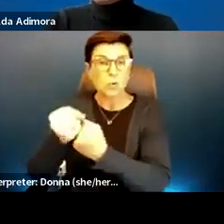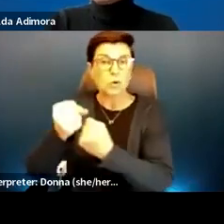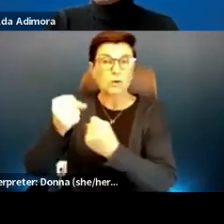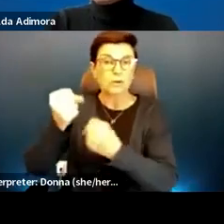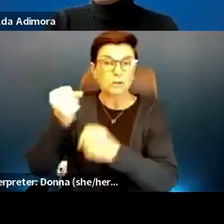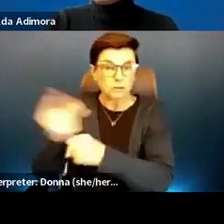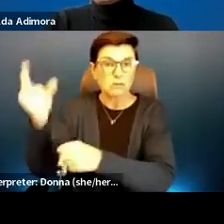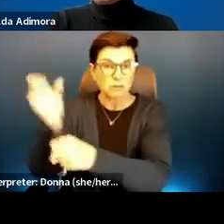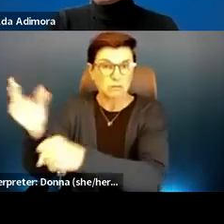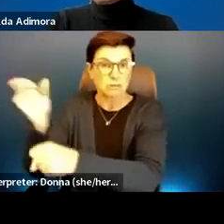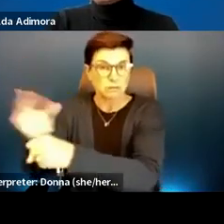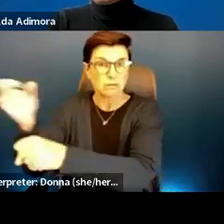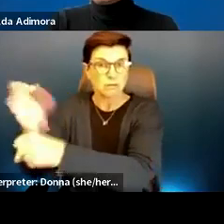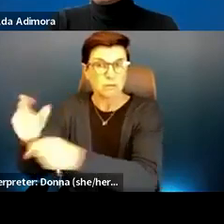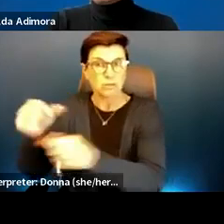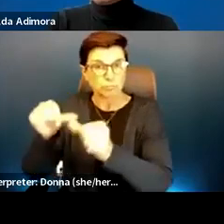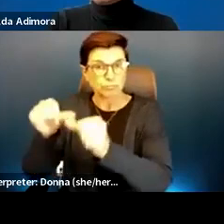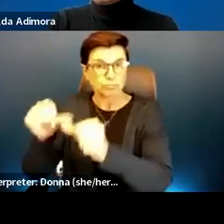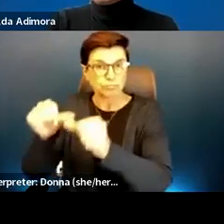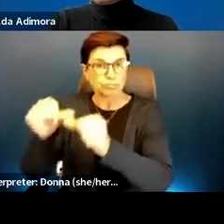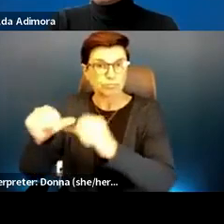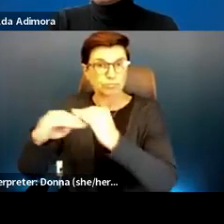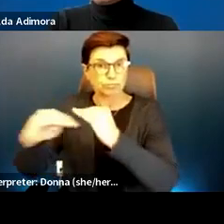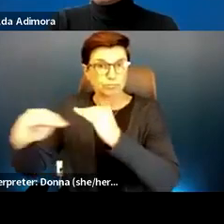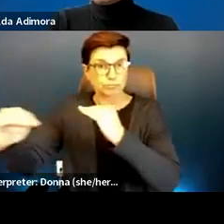to keep systems modernized and to keep them working,